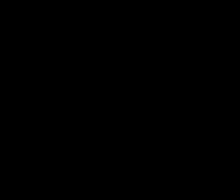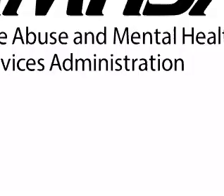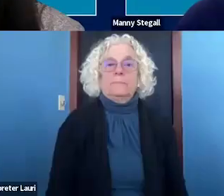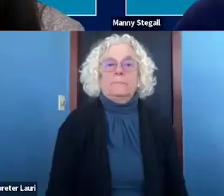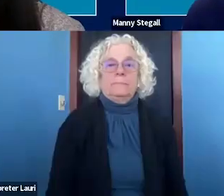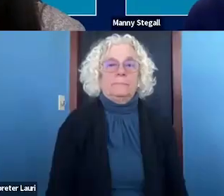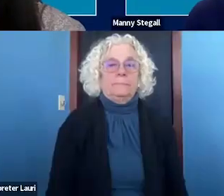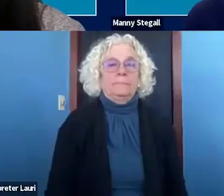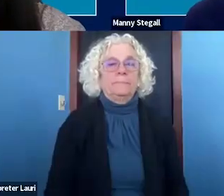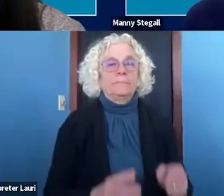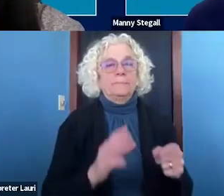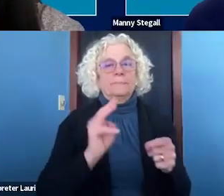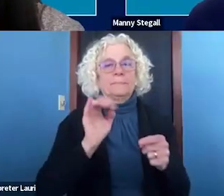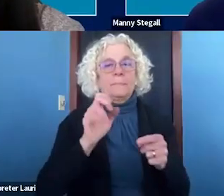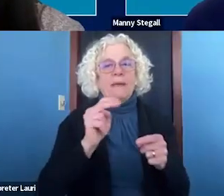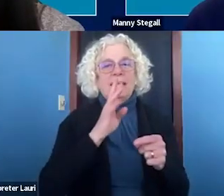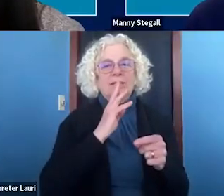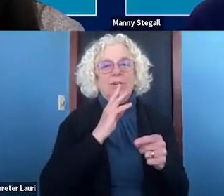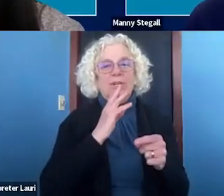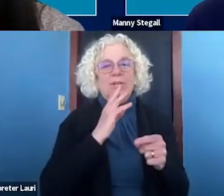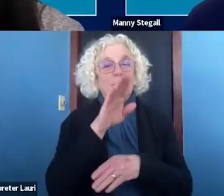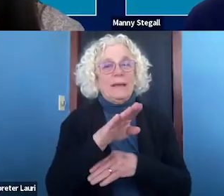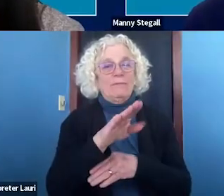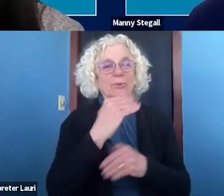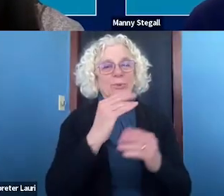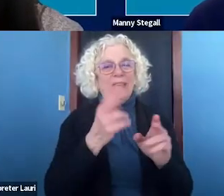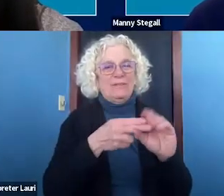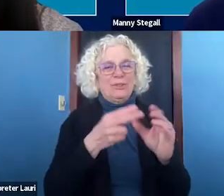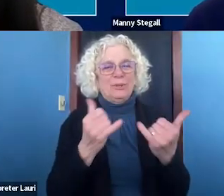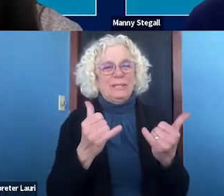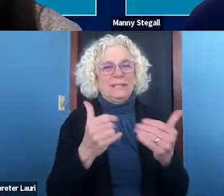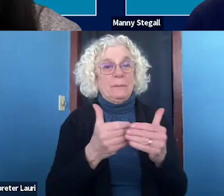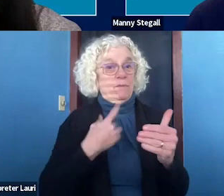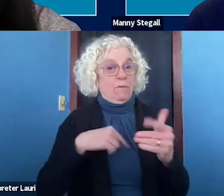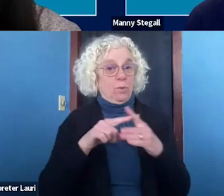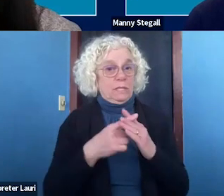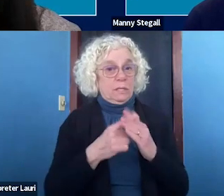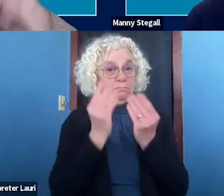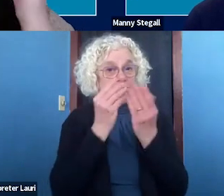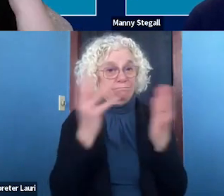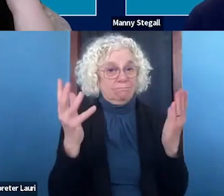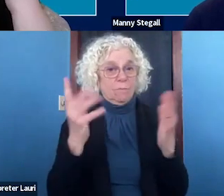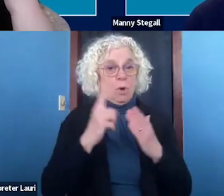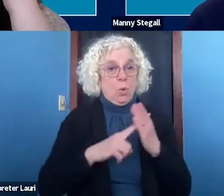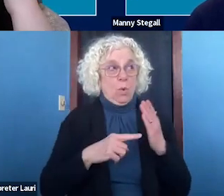Good afternoon and thank you for joining us today. Before we begin, I would like to note that the views expressed in the written conference